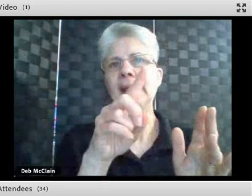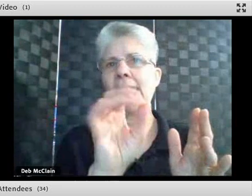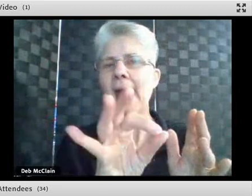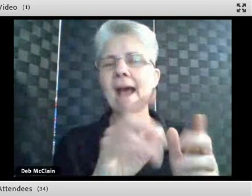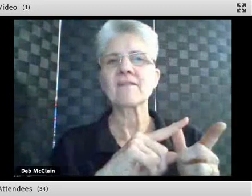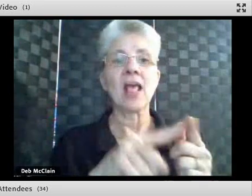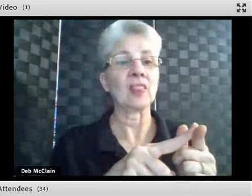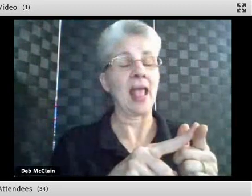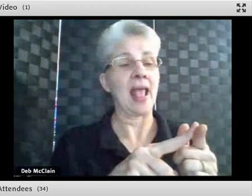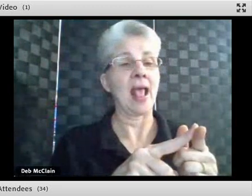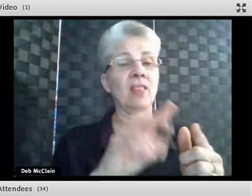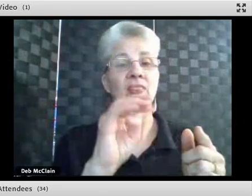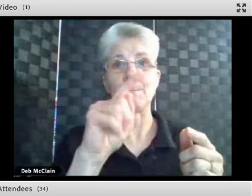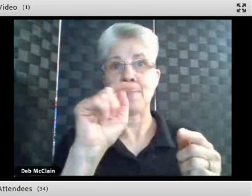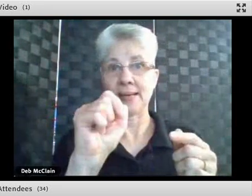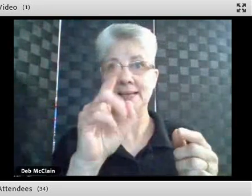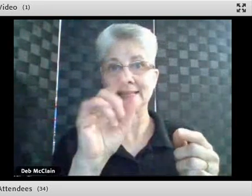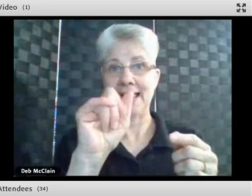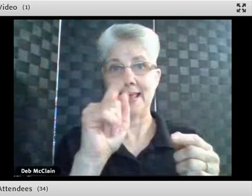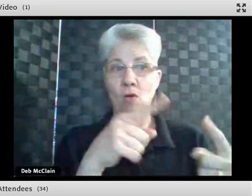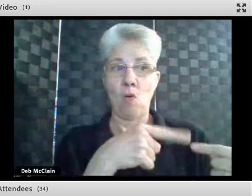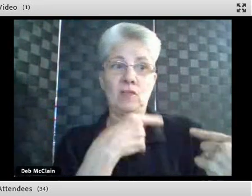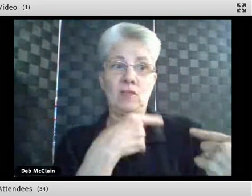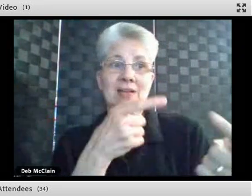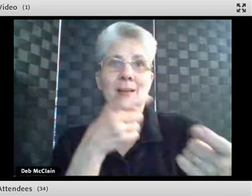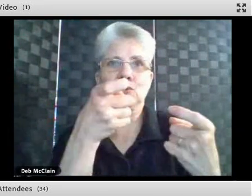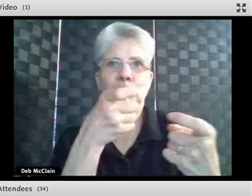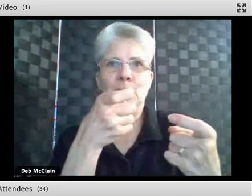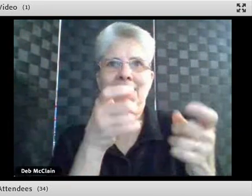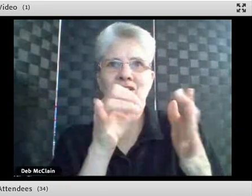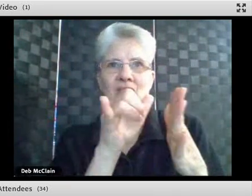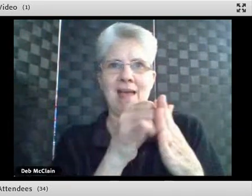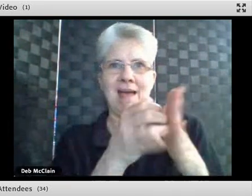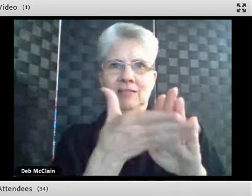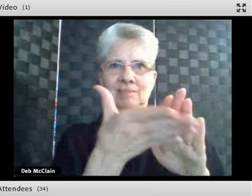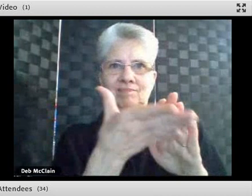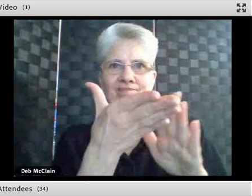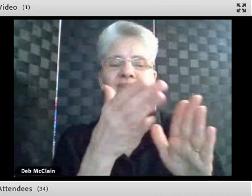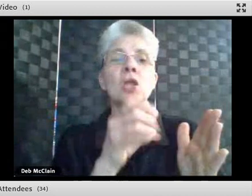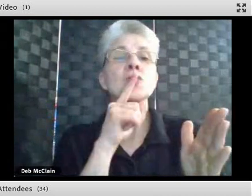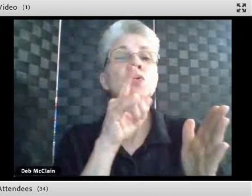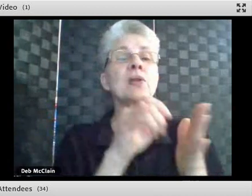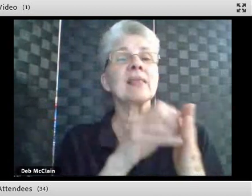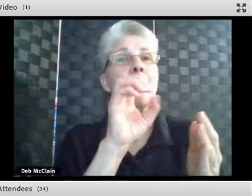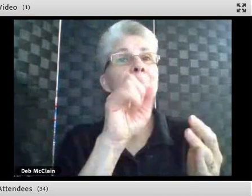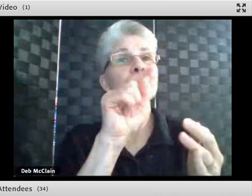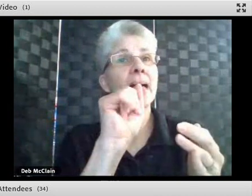and then the metadata that you need over time to manage that file. You need that metadata for various reasons.